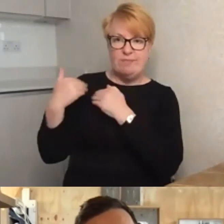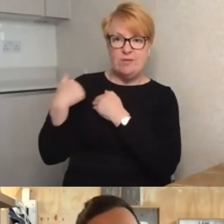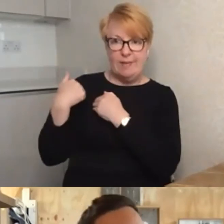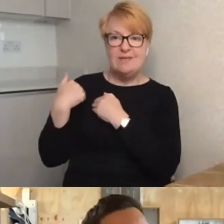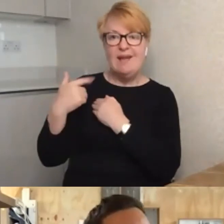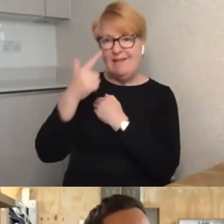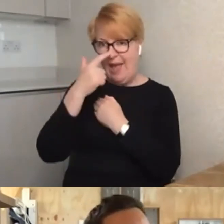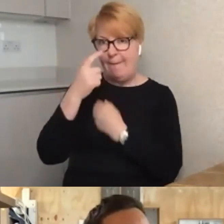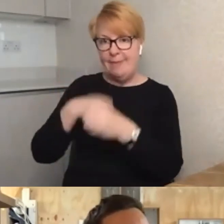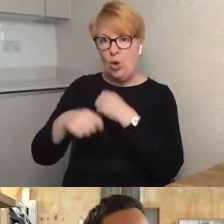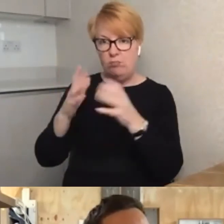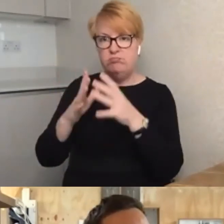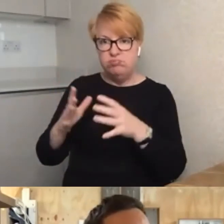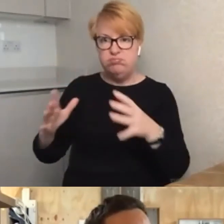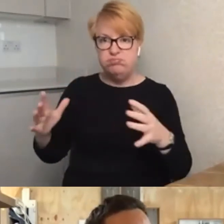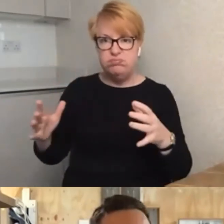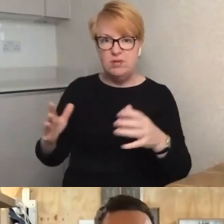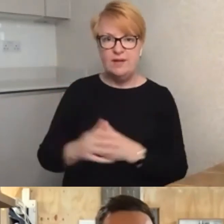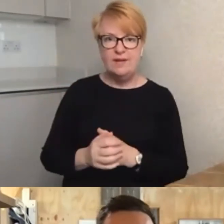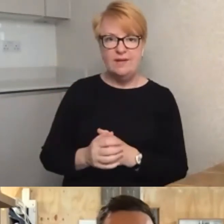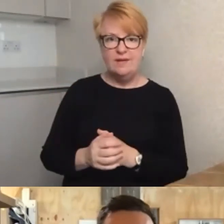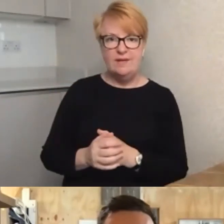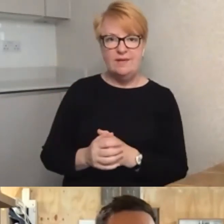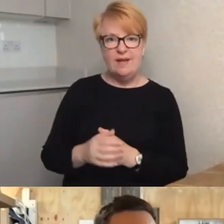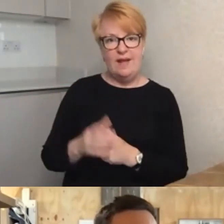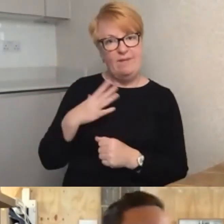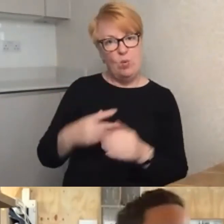I think that's gone to the top now, if you want to read that I didn't read it very well.